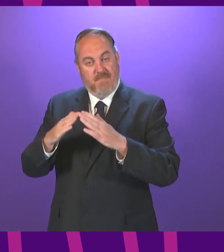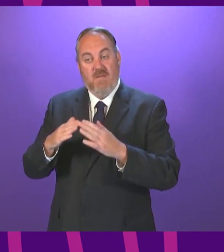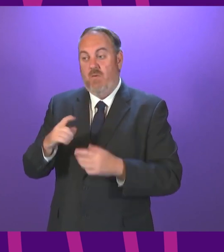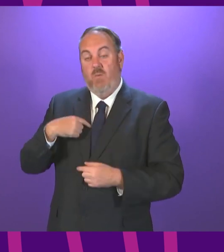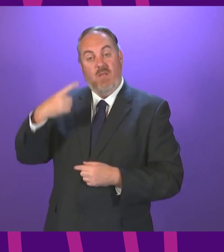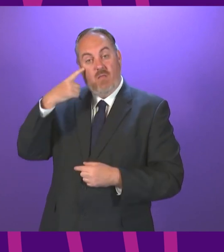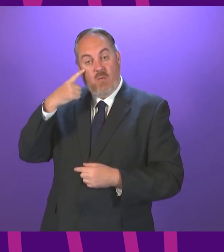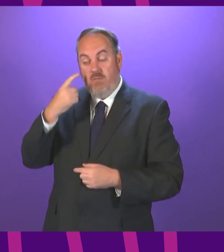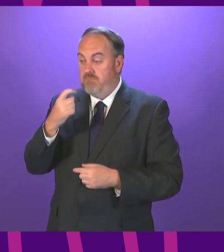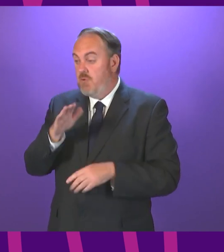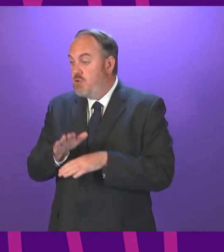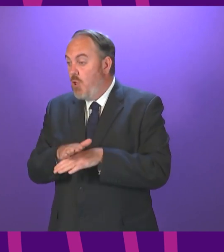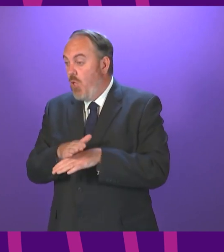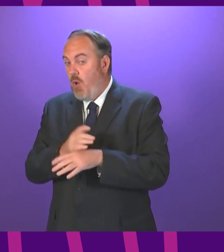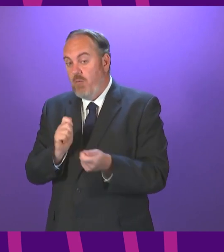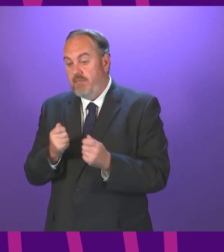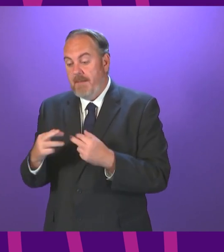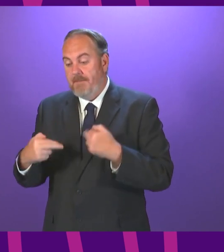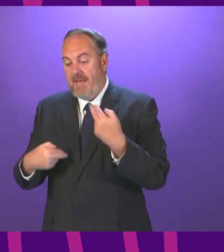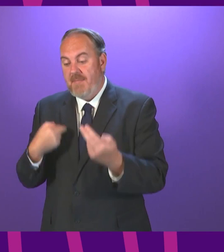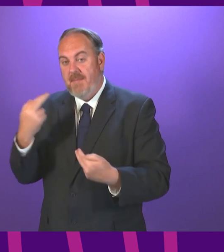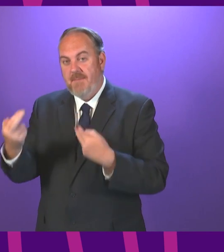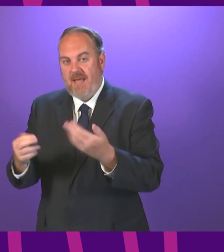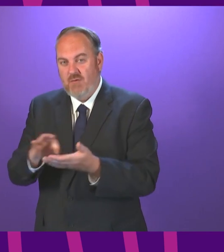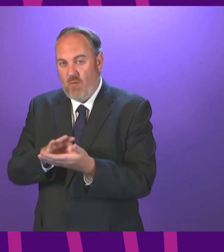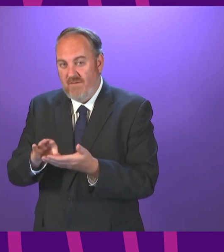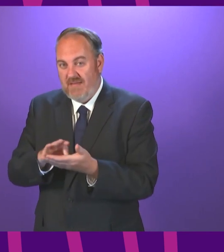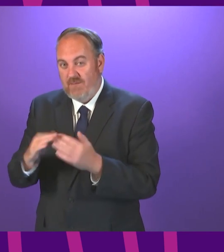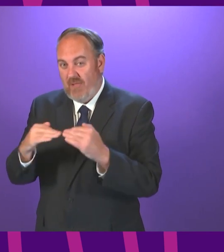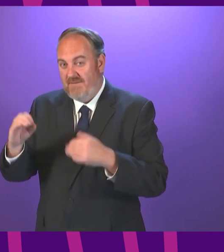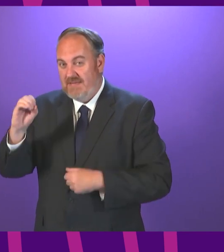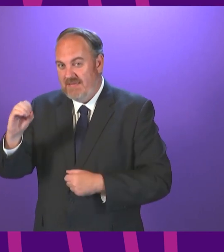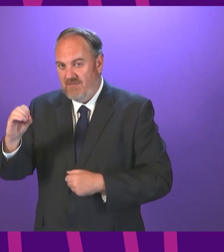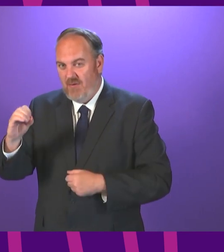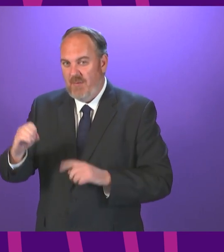office could begin from level 0, but given the current situation, we intend to postpone that